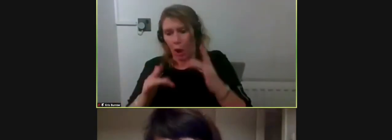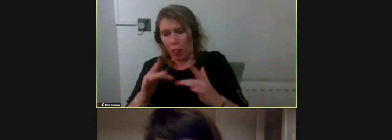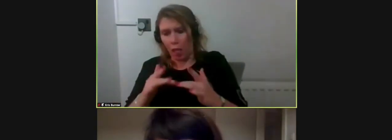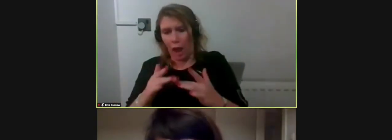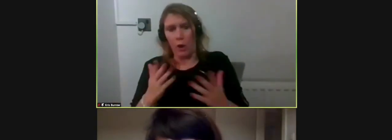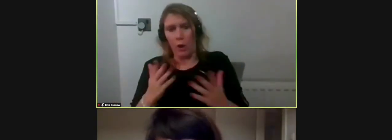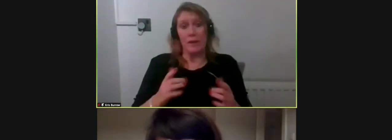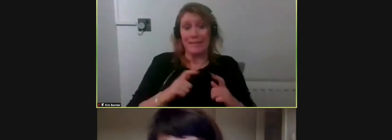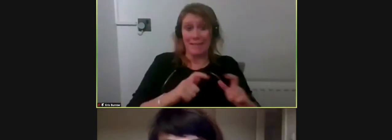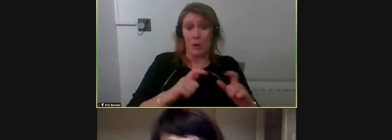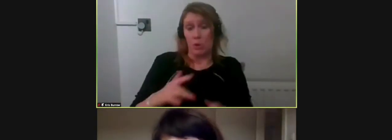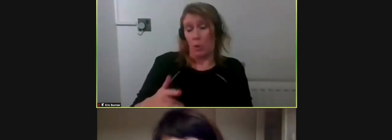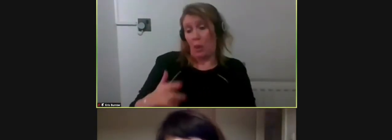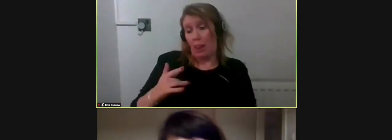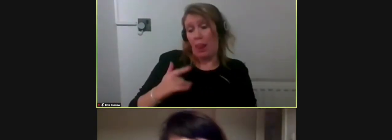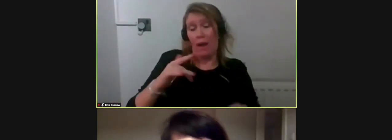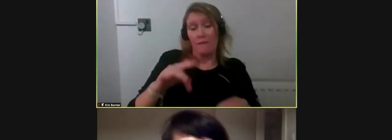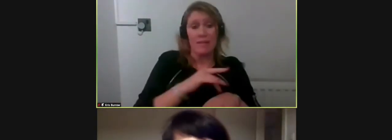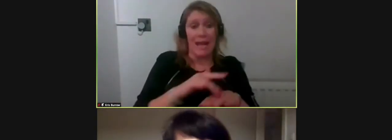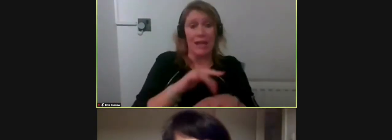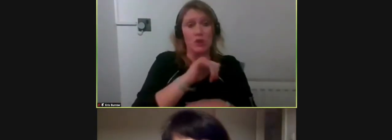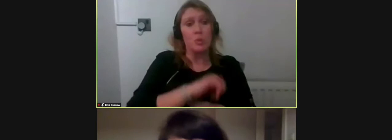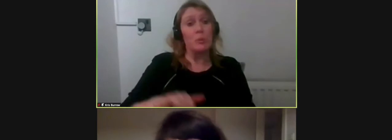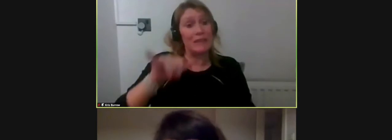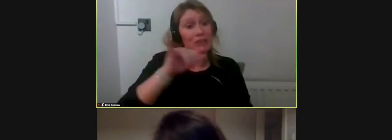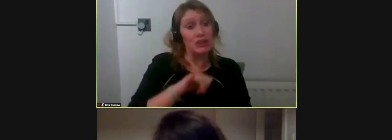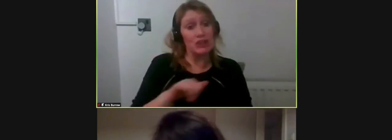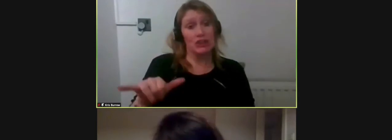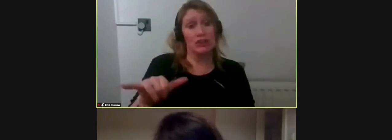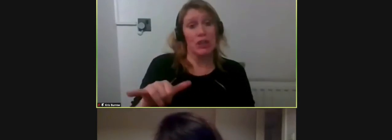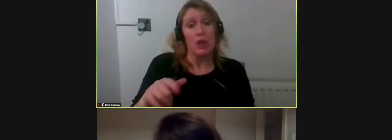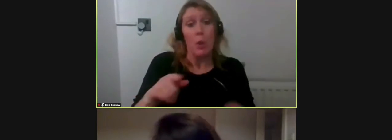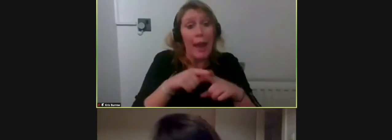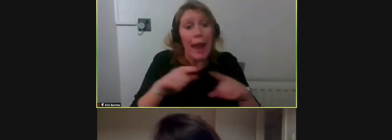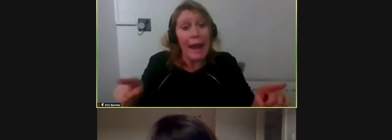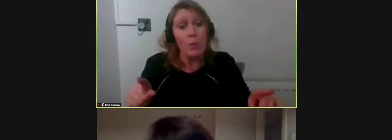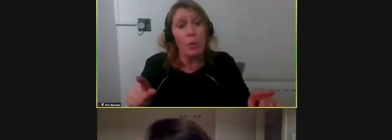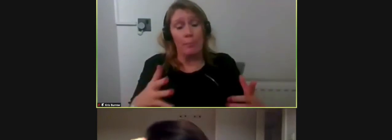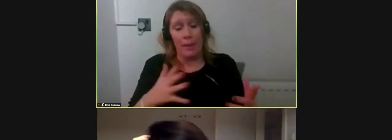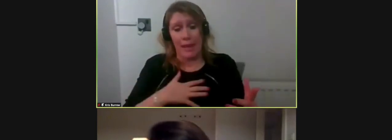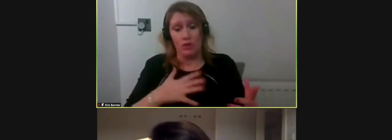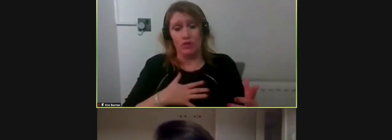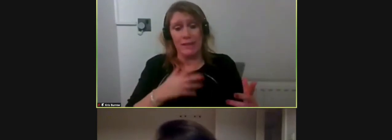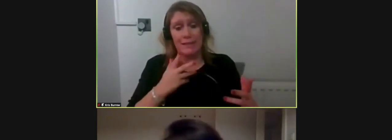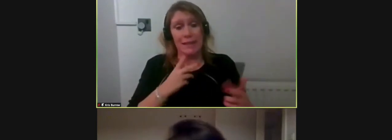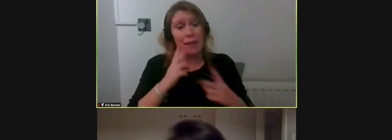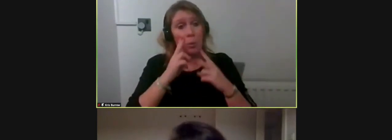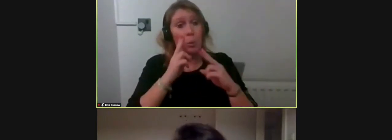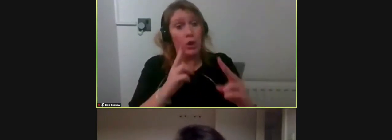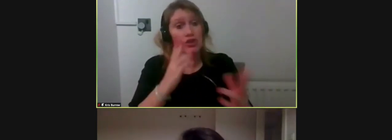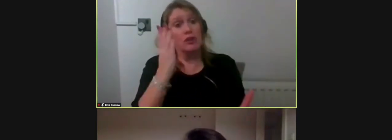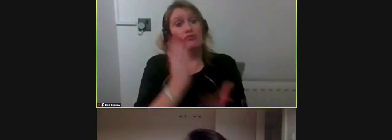doing a stage version. So, yeah, would anyone be interested incoming to see the staged version?